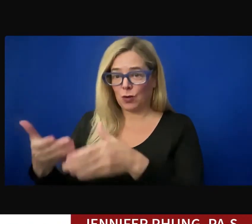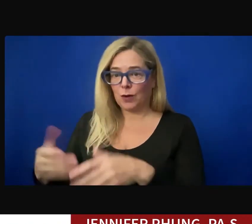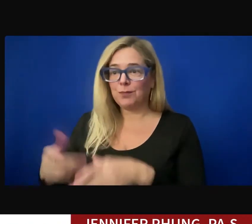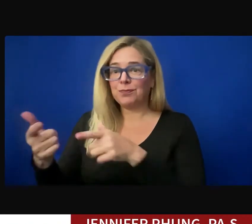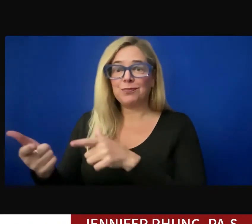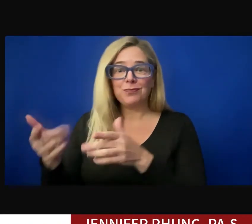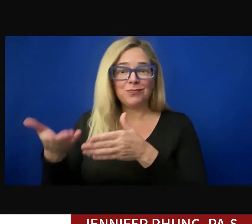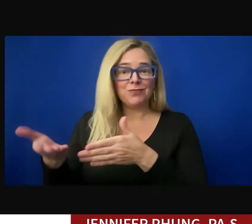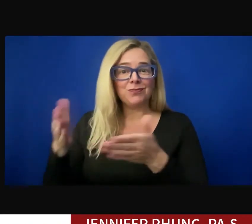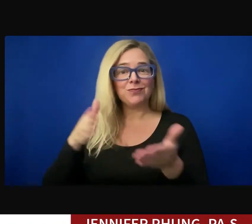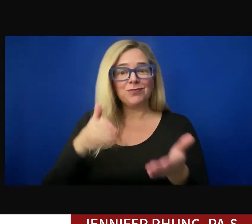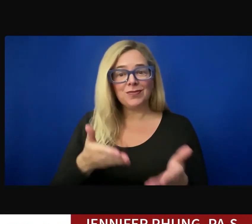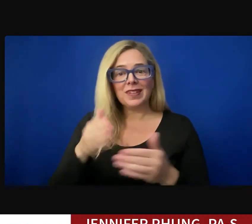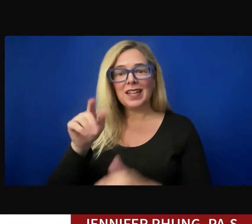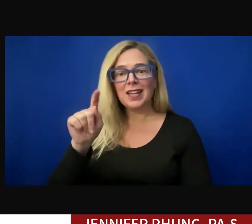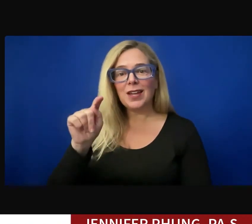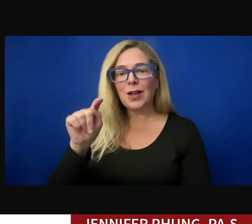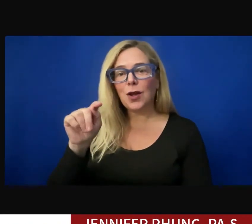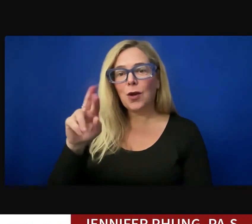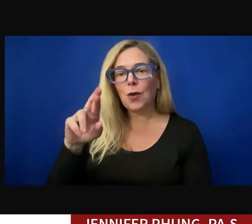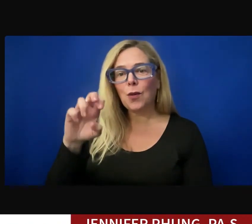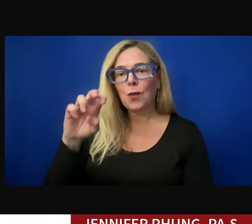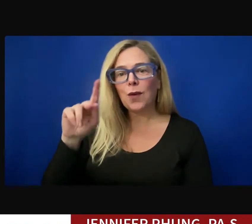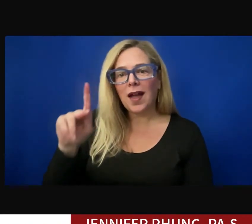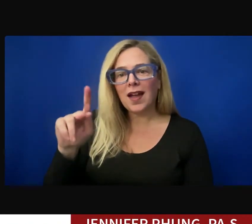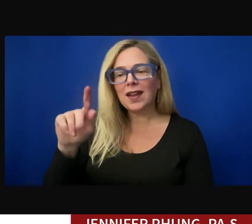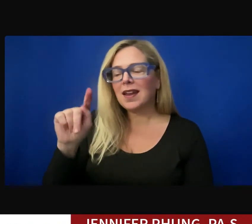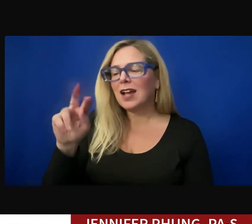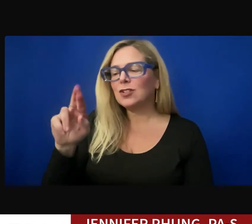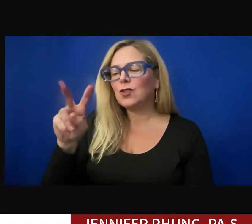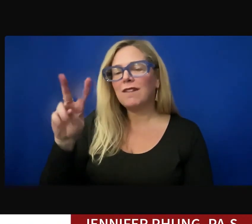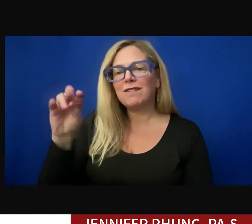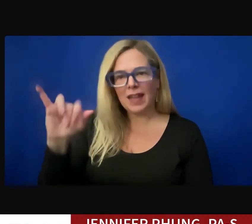earned her PhD at Duke University and been elected fellow of the